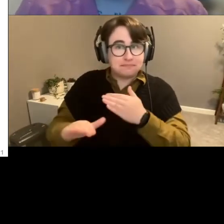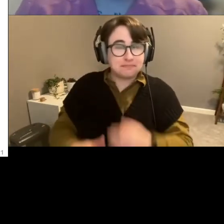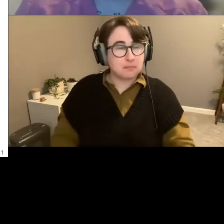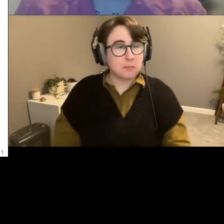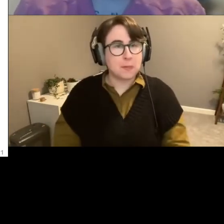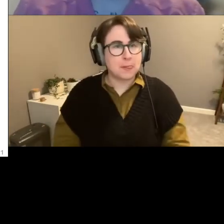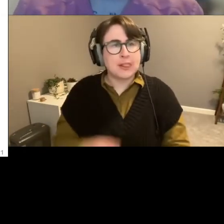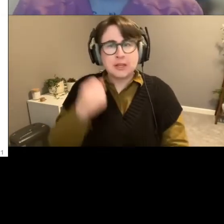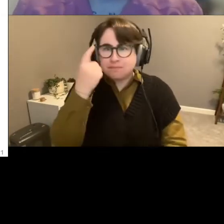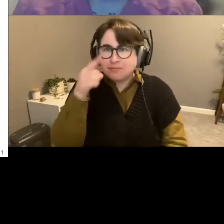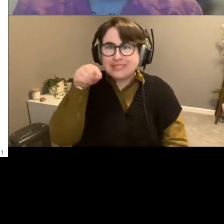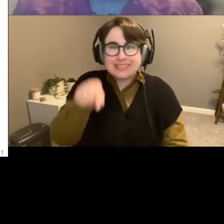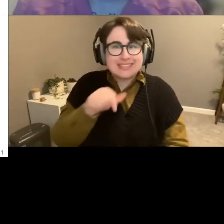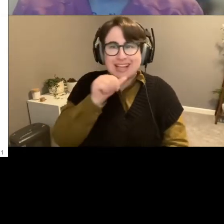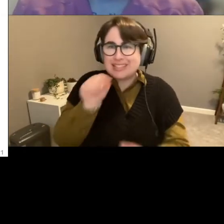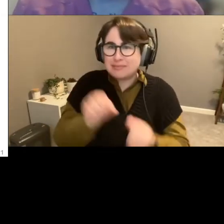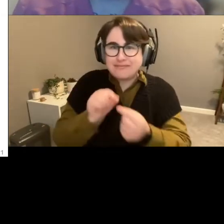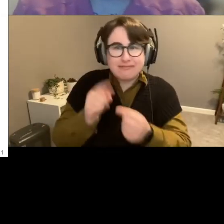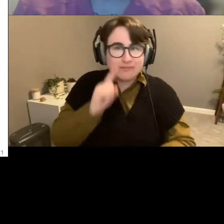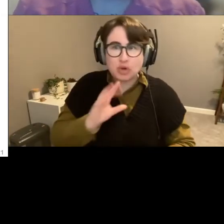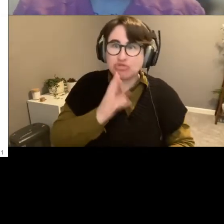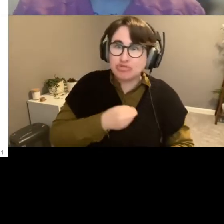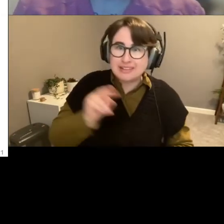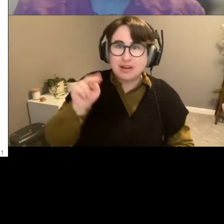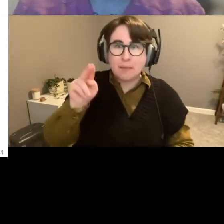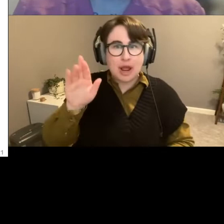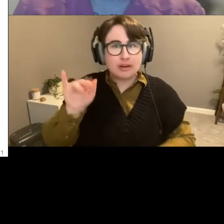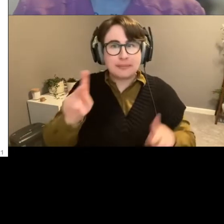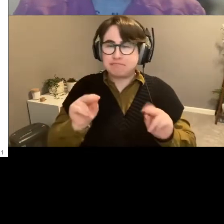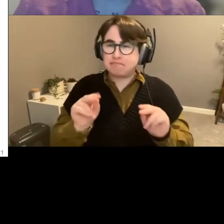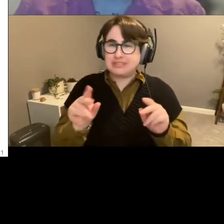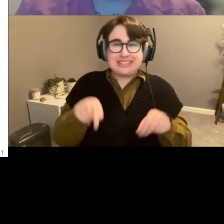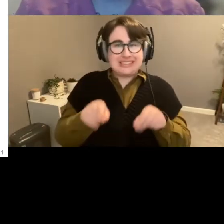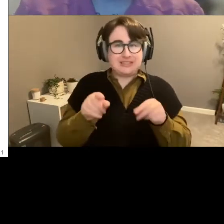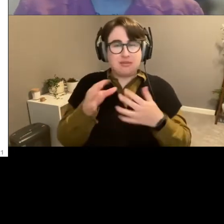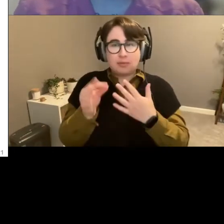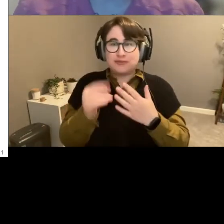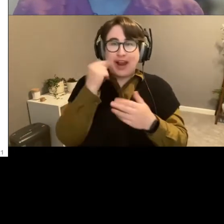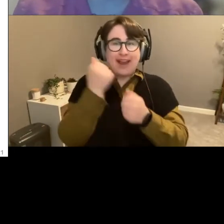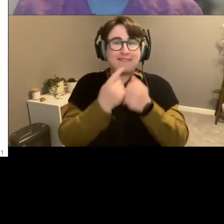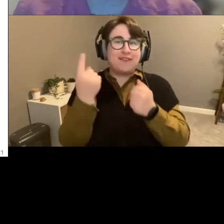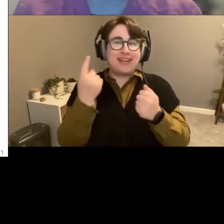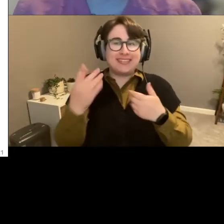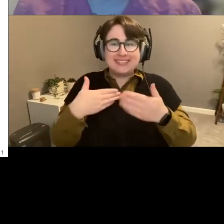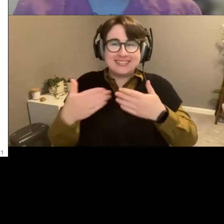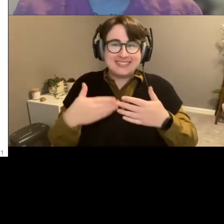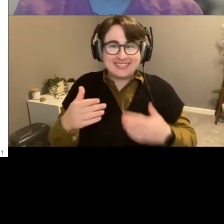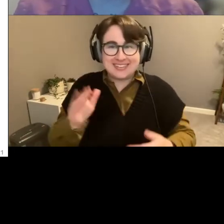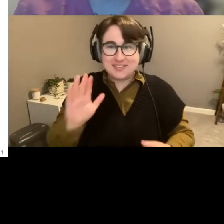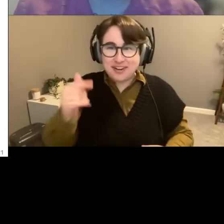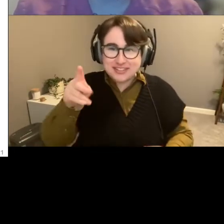to trans and nonbinary or LGBTQ folks. These are options for everybody, but it's important to think about